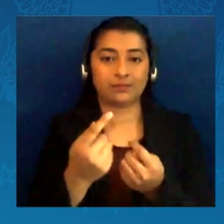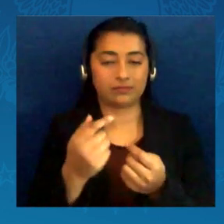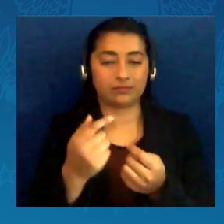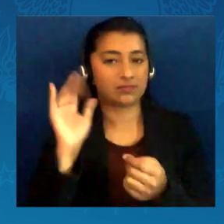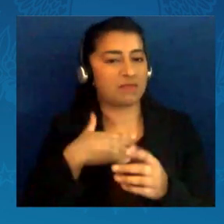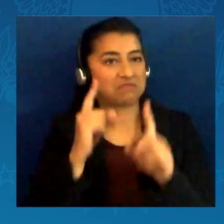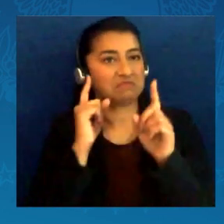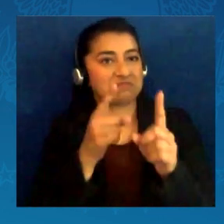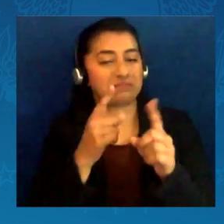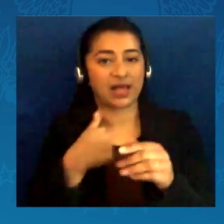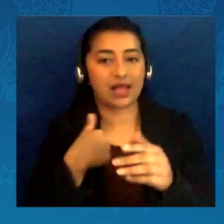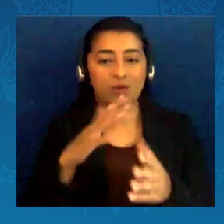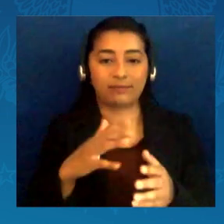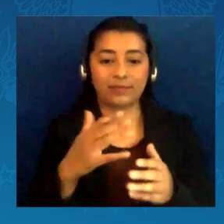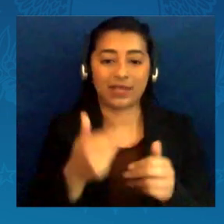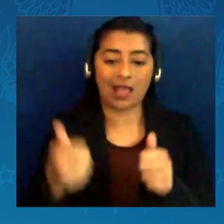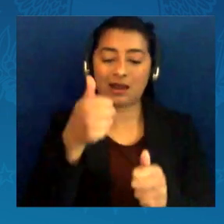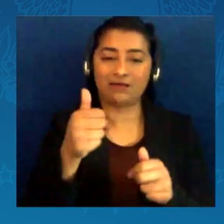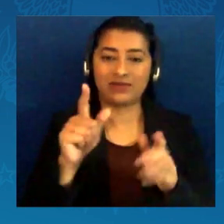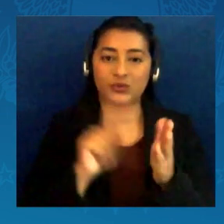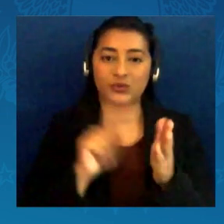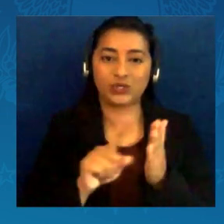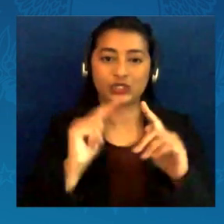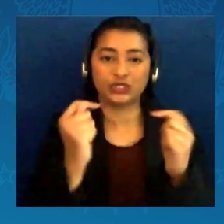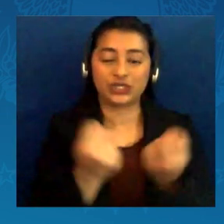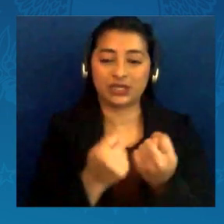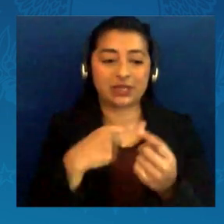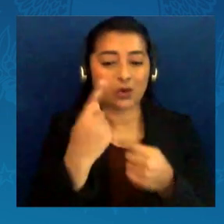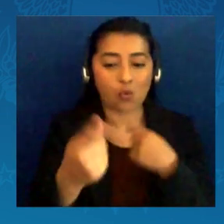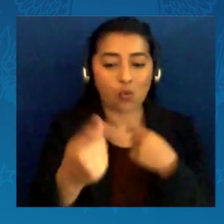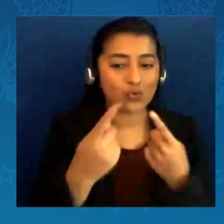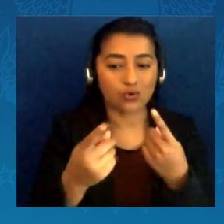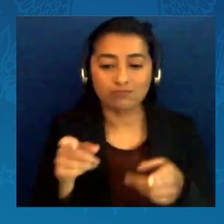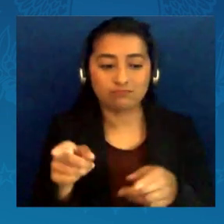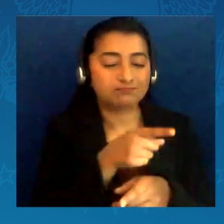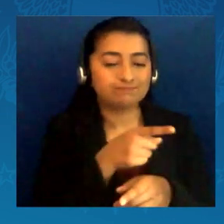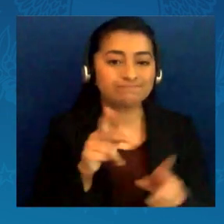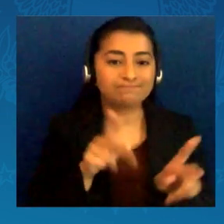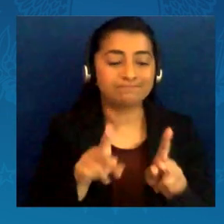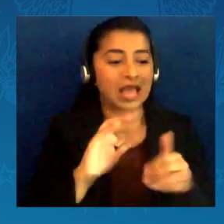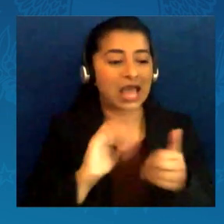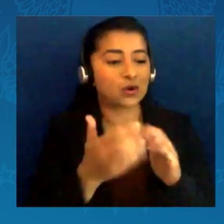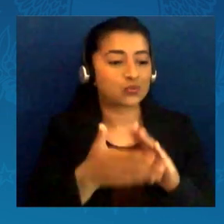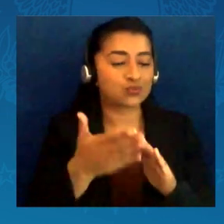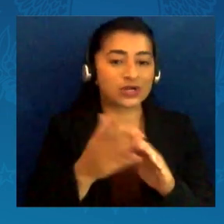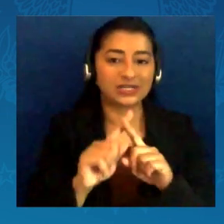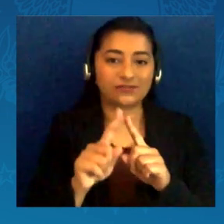and be giving orders to people about how to run different situations and machines and make the experiment run properly.